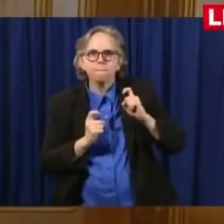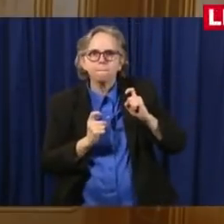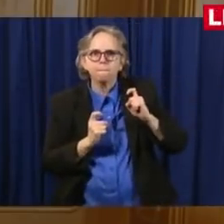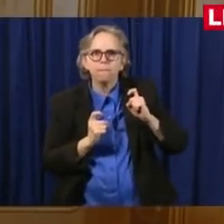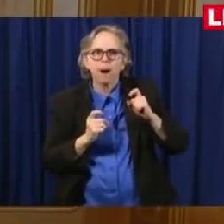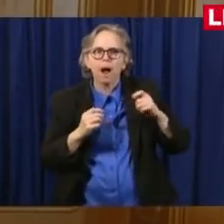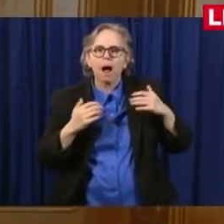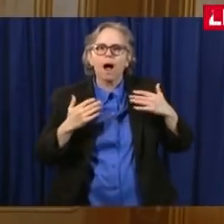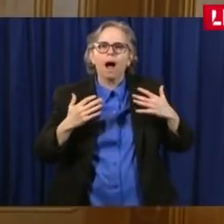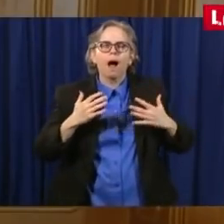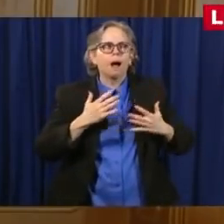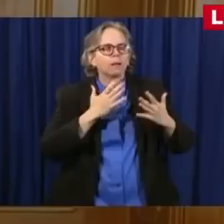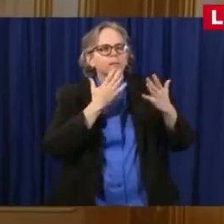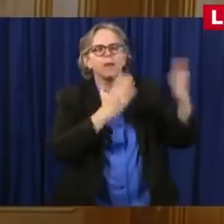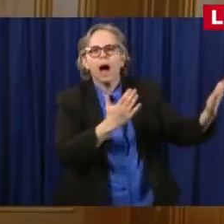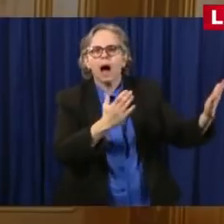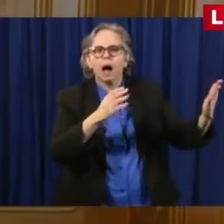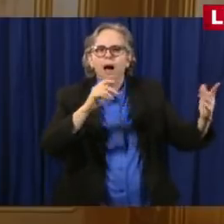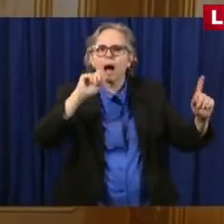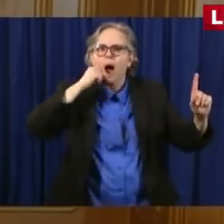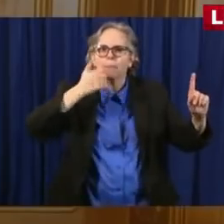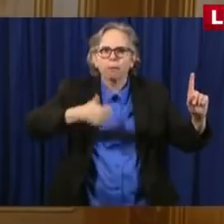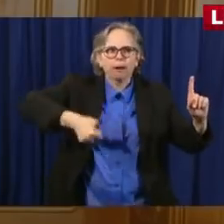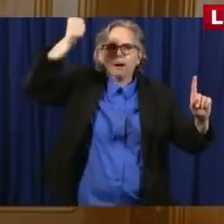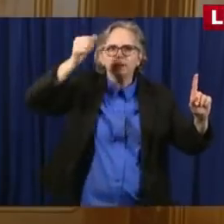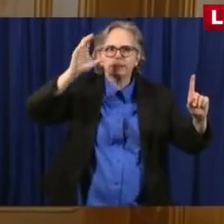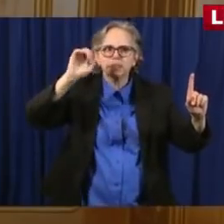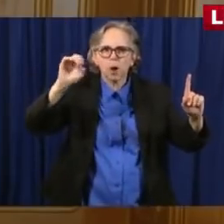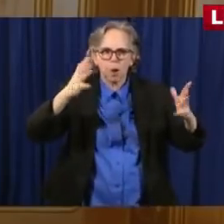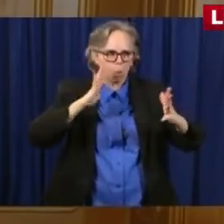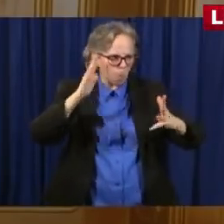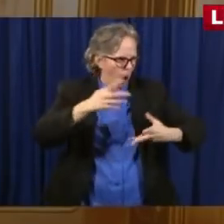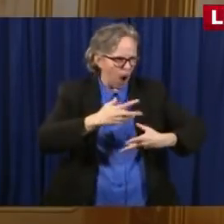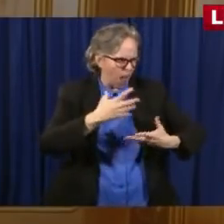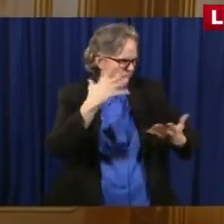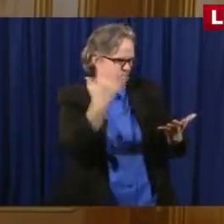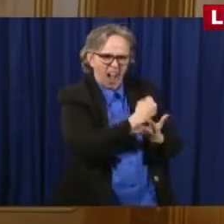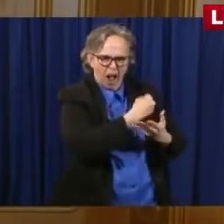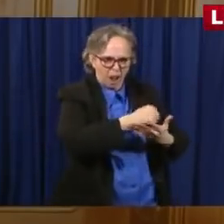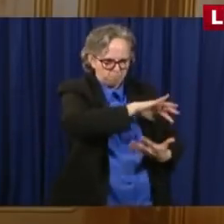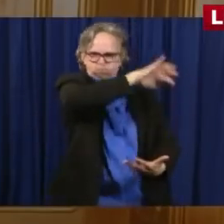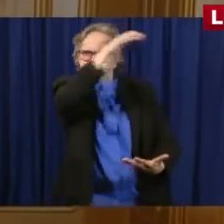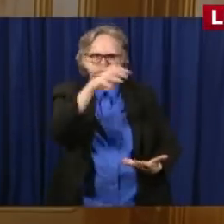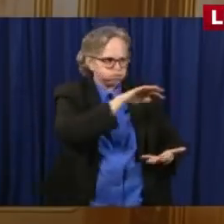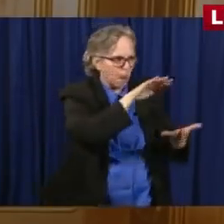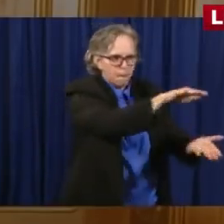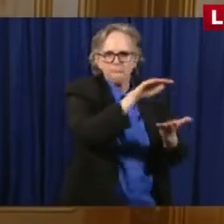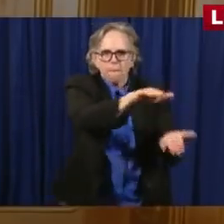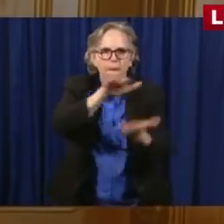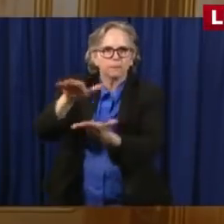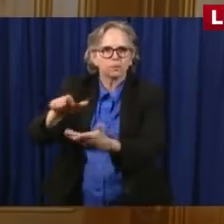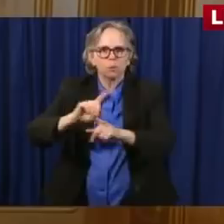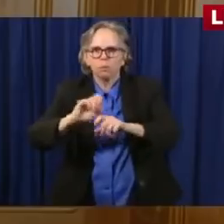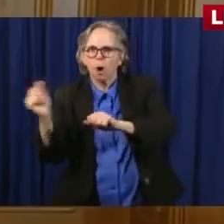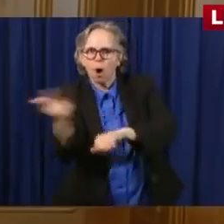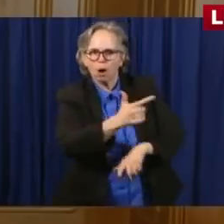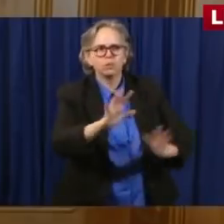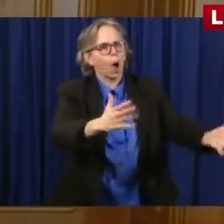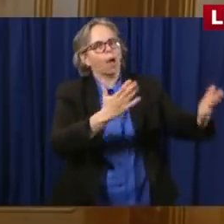THAT WAS 100,000 OF THE N95 MASKS. WE WILL BE GETTING THOSE OUT TO OUR FRONTLINE HEALTH WORKERS.